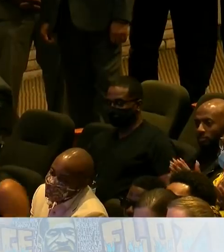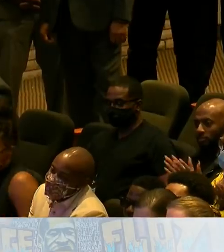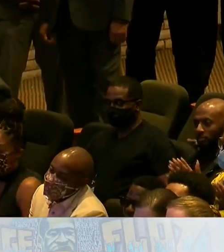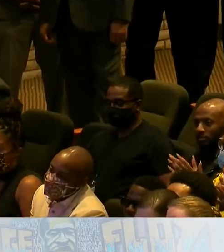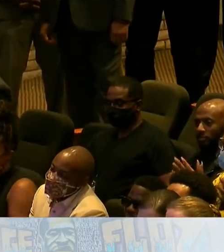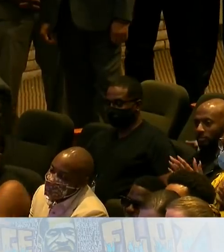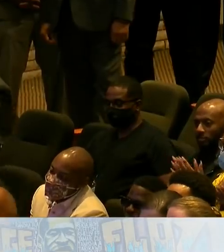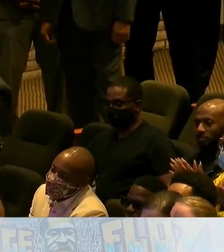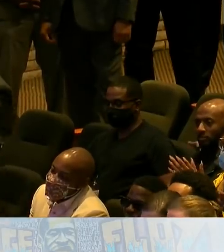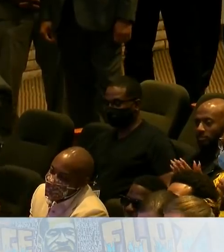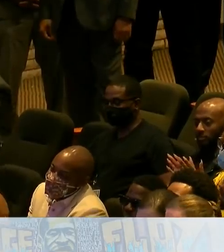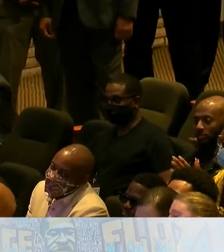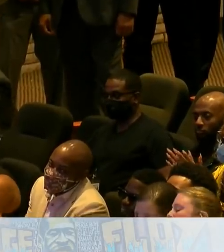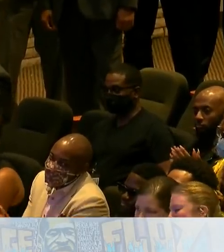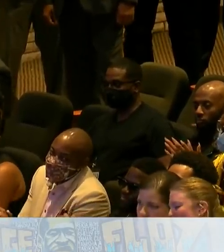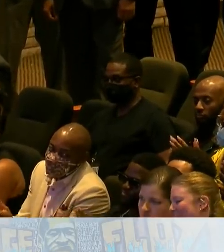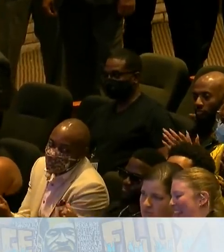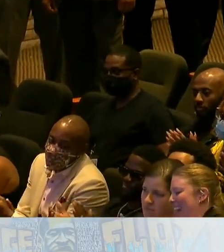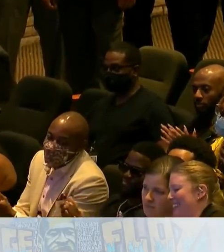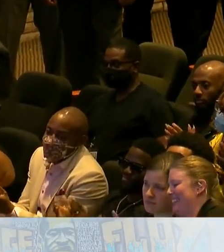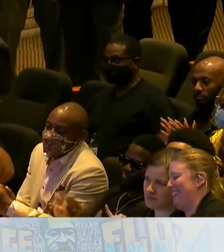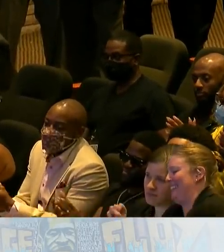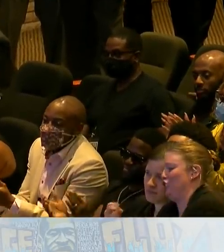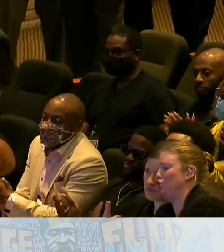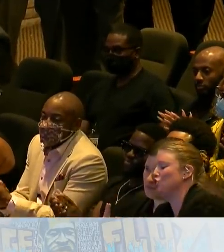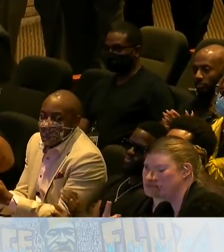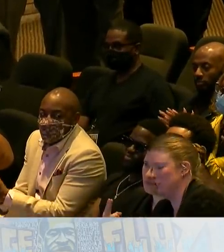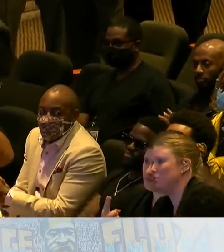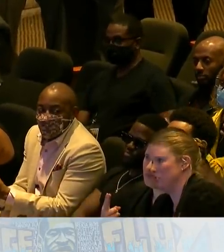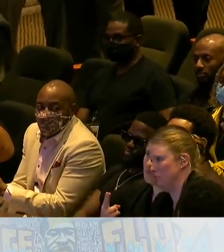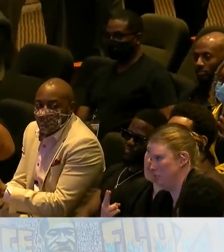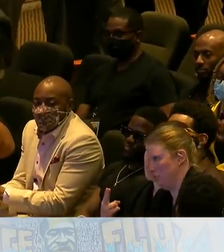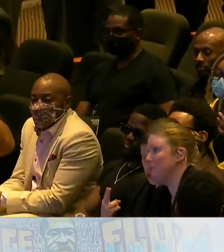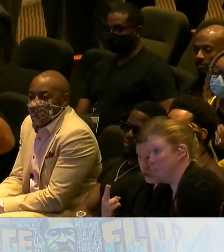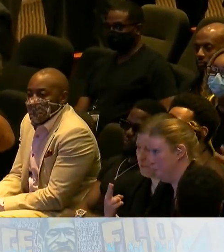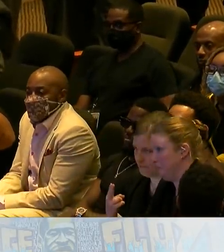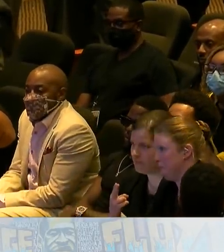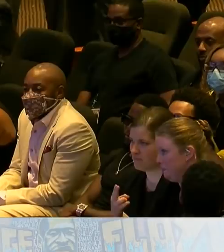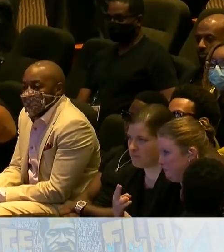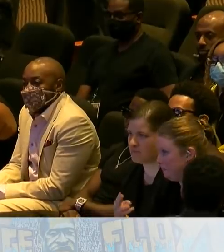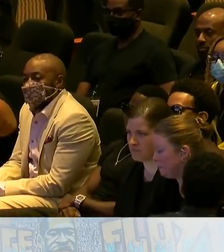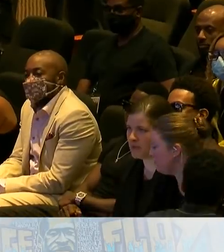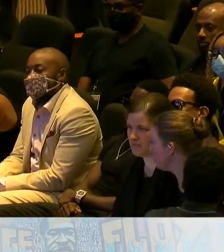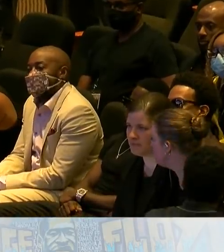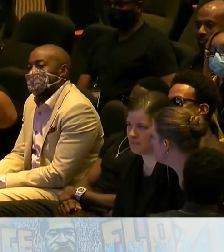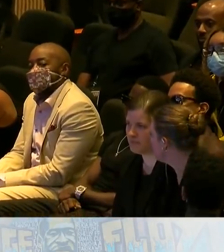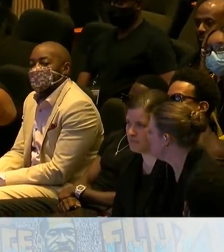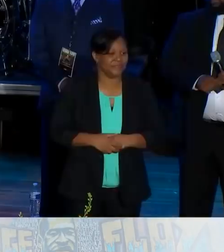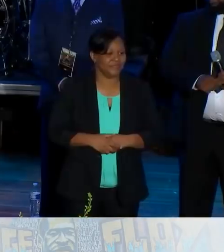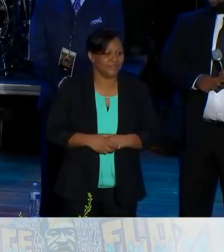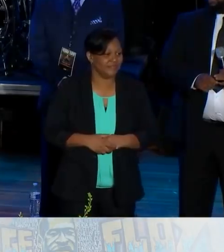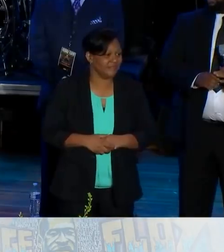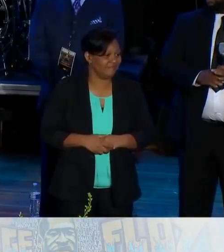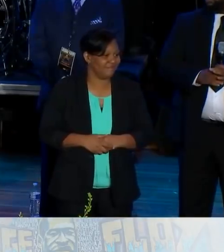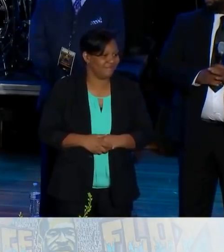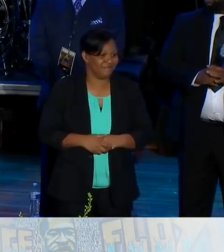DIDN'T LOOK AT HER. LET US WELCOME OUR SISTER BELOVED SISTER TIFFANY HADDISH. SHE'S IN THE HOUSE.